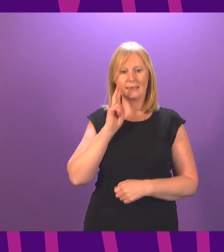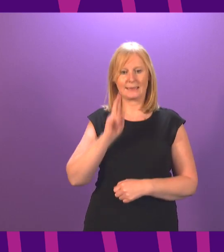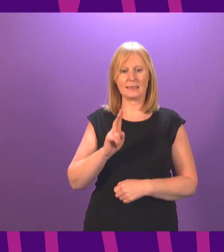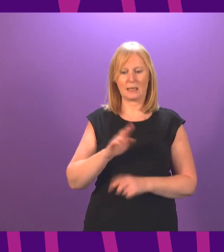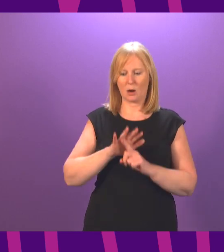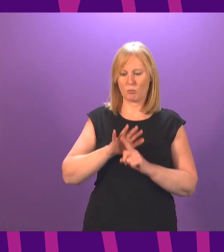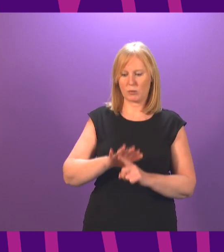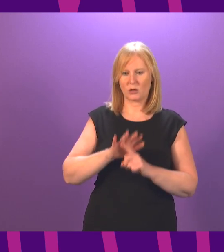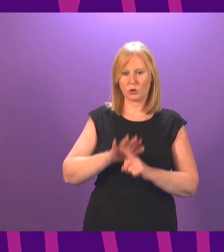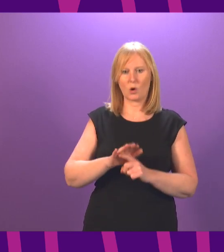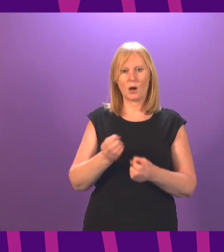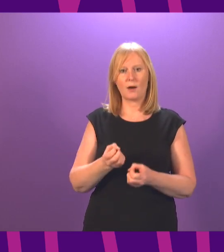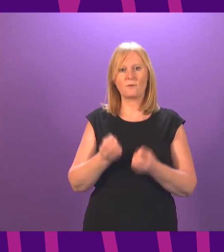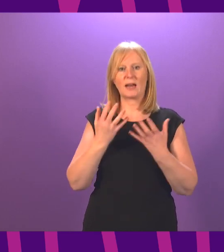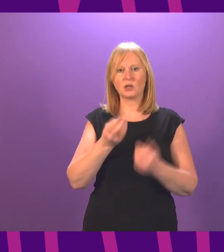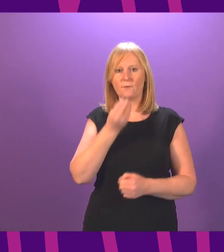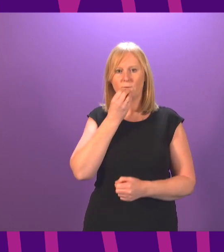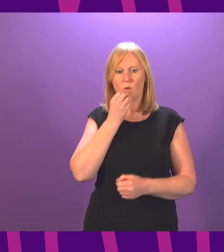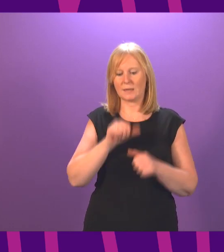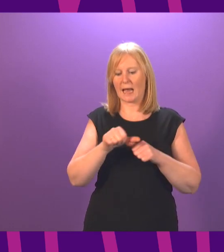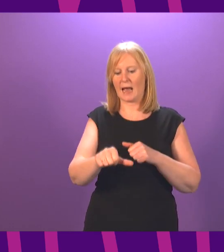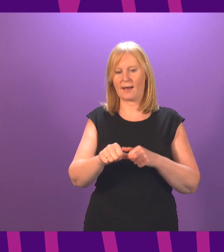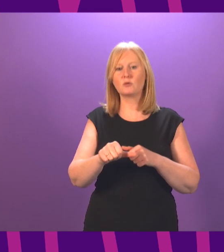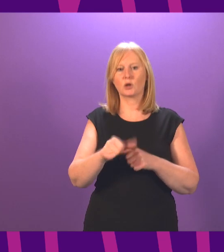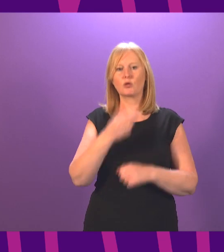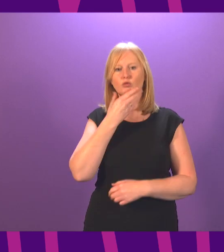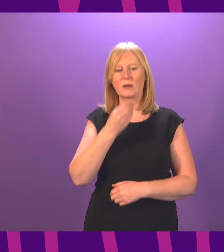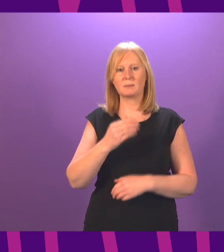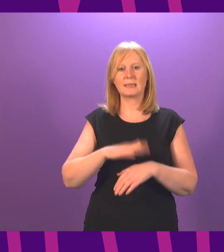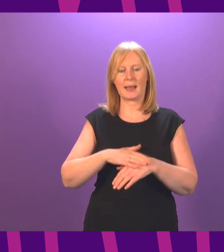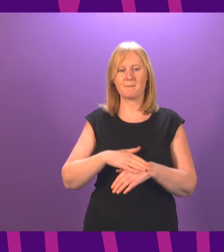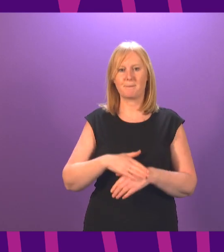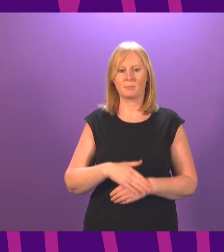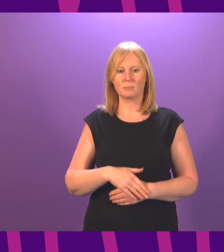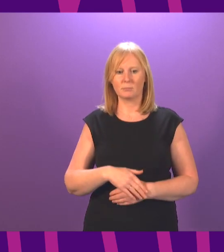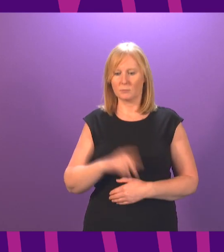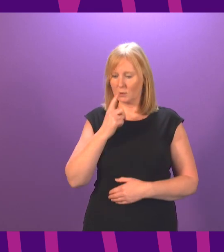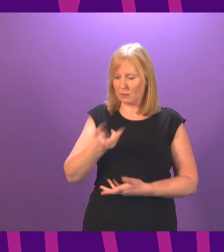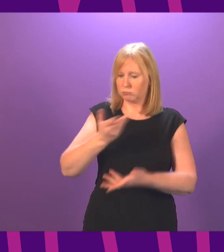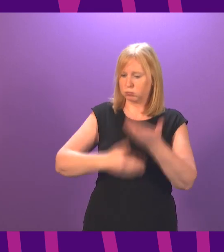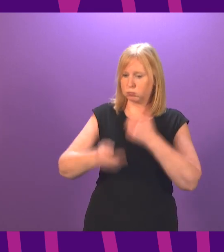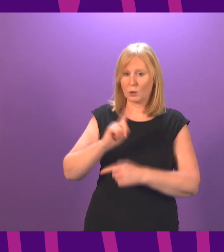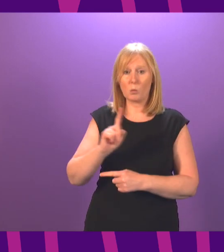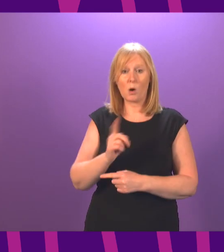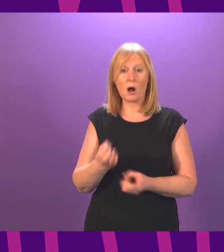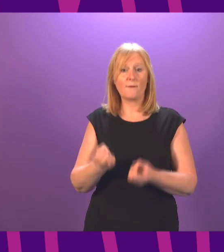on some fresh produce after Christmas.”—[Official Report, 22 December 2020; c 10.] Will the First Minister set out what types of fresh produce are the greatest cause for